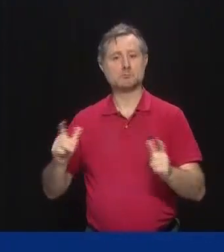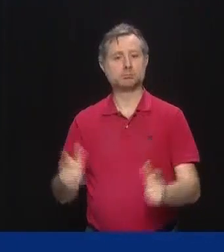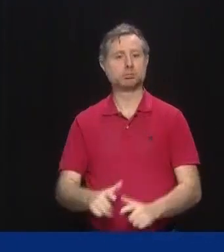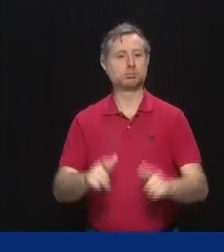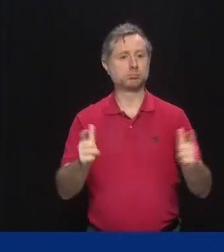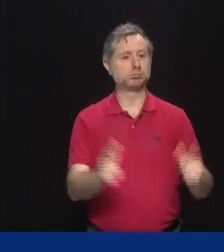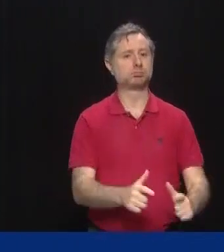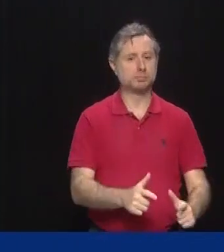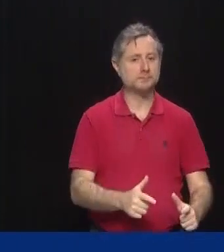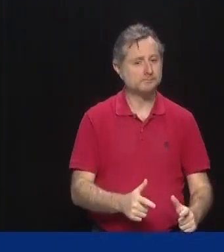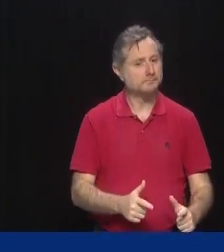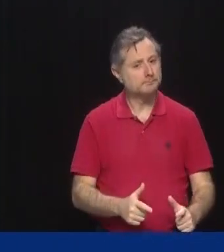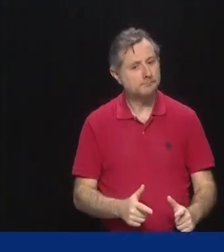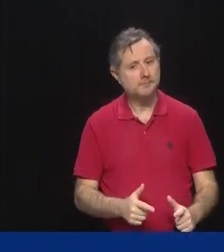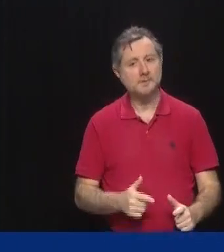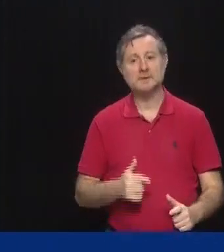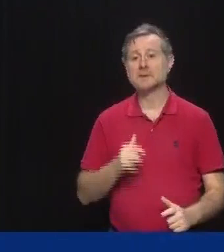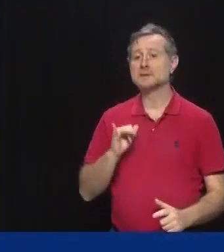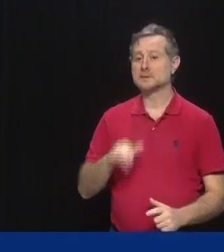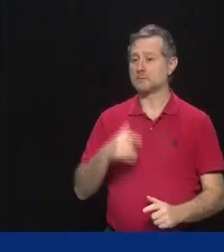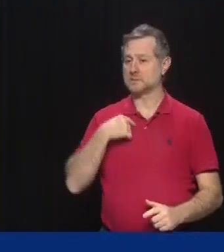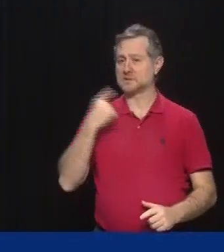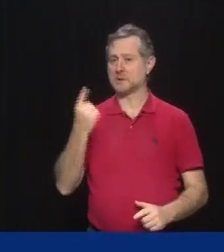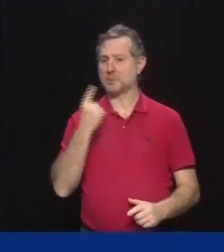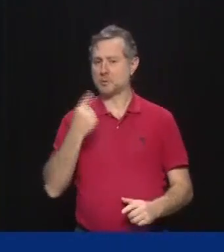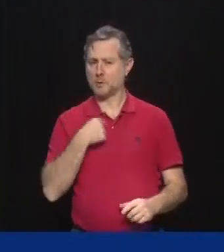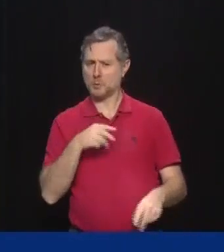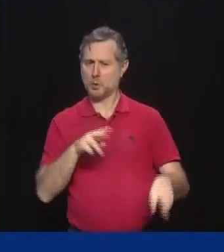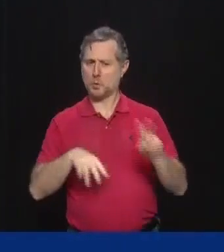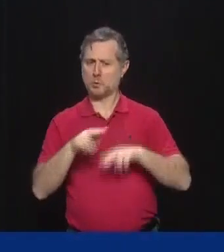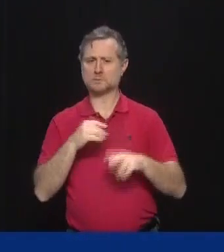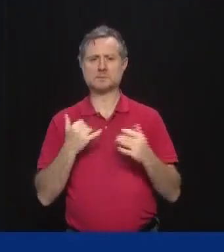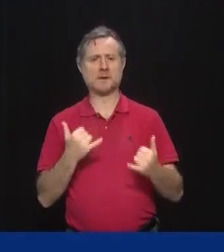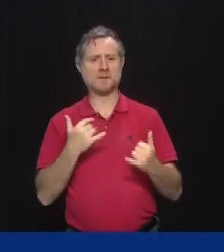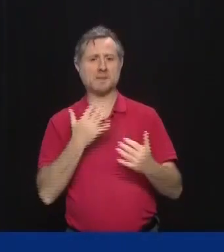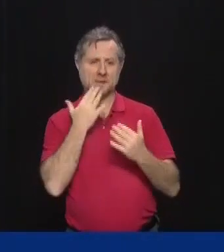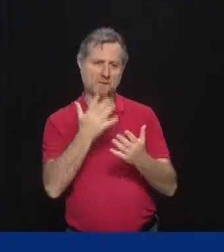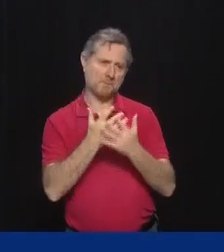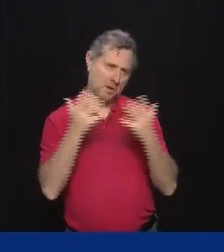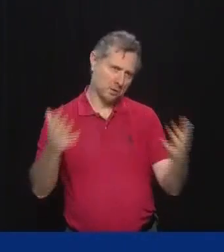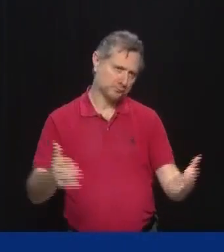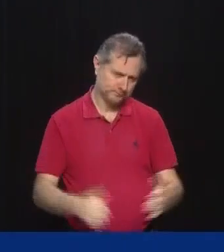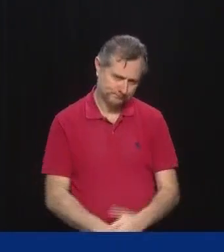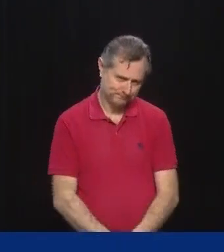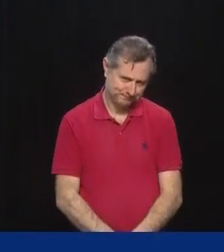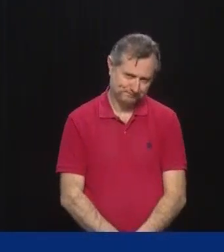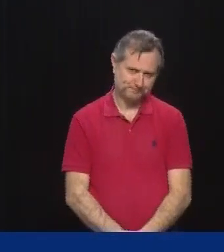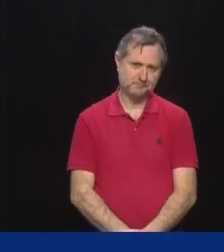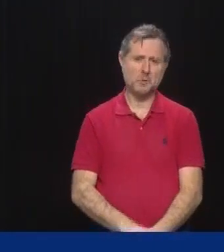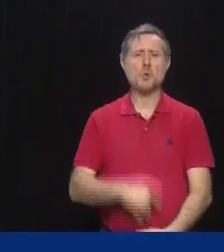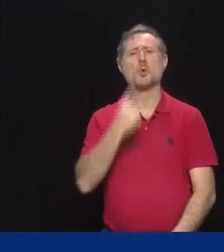WE DON'T NEED AS MANY PRISONS. INCARCERATED HAS GONE DOWN